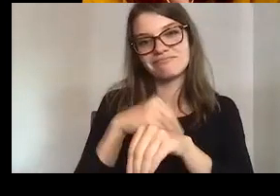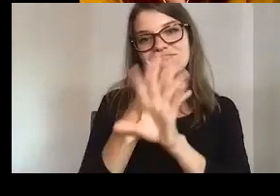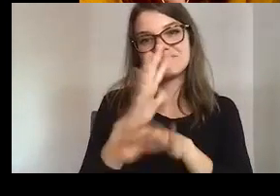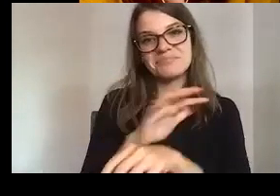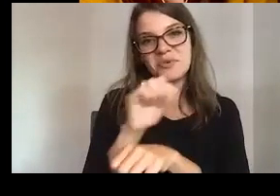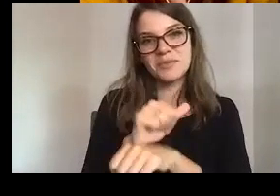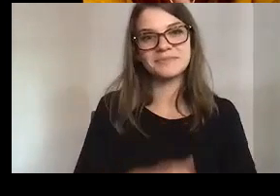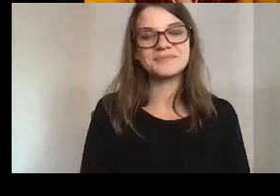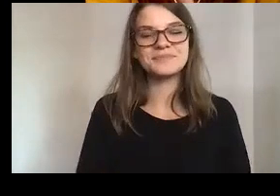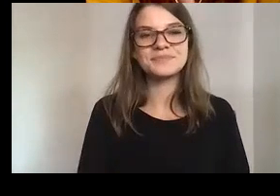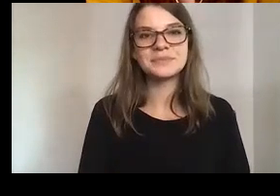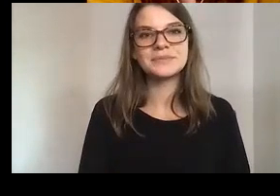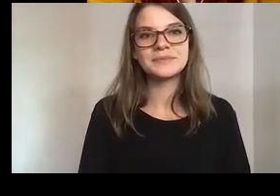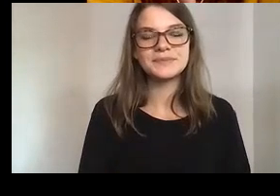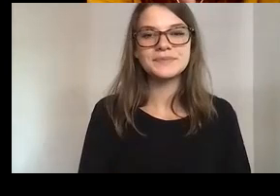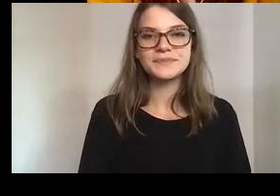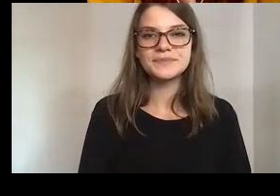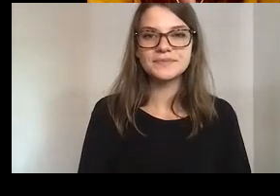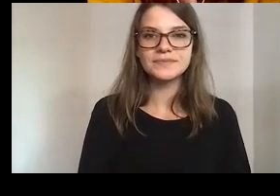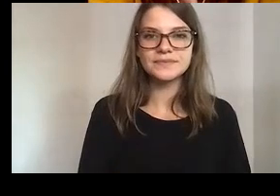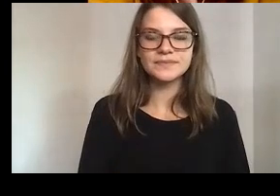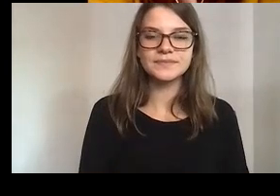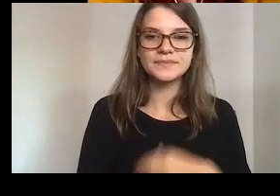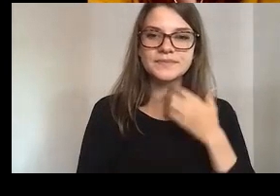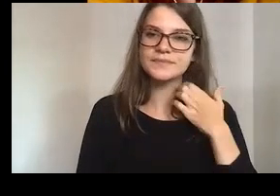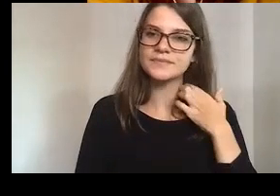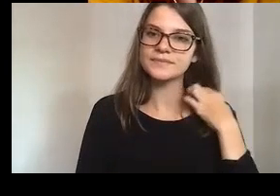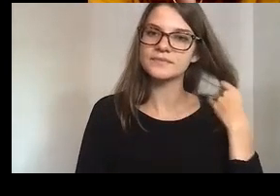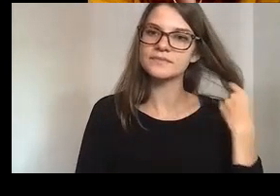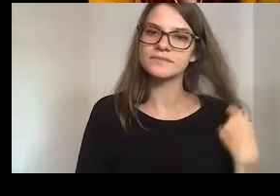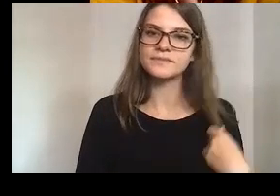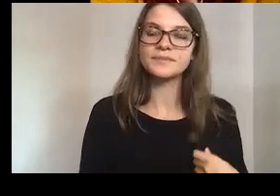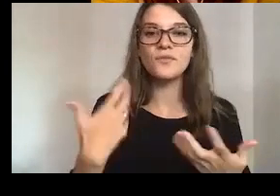so one of the things that I wanted to share is just some different quotes and so again these